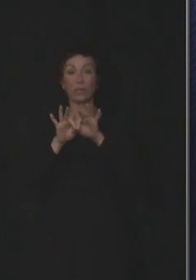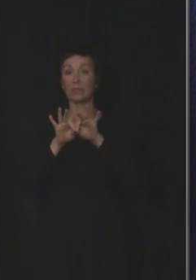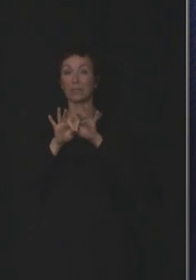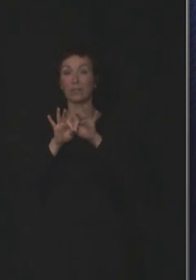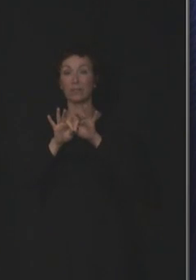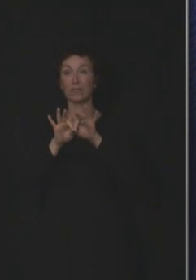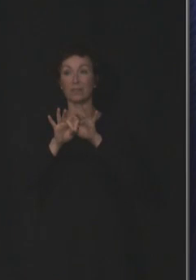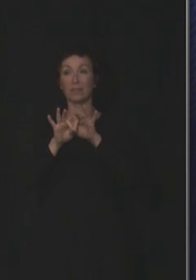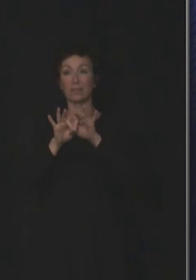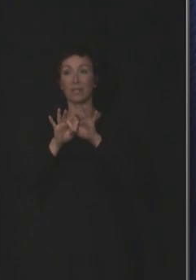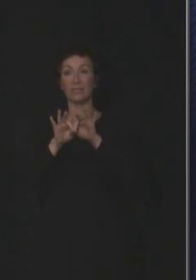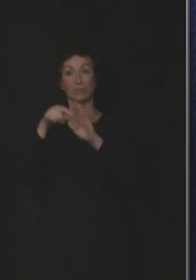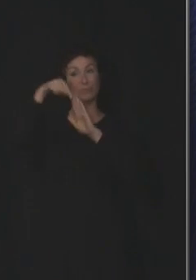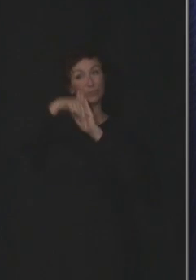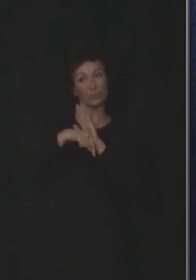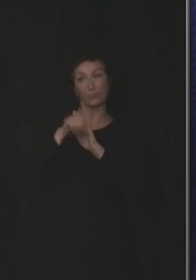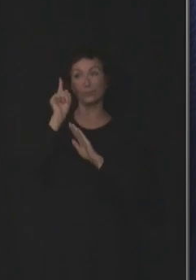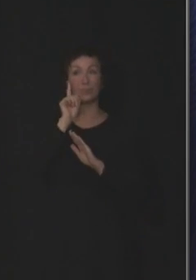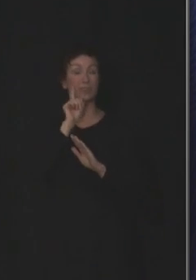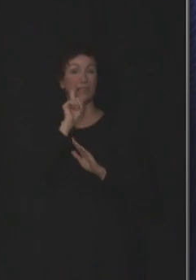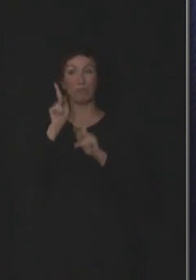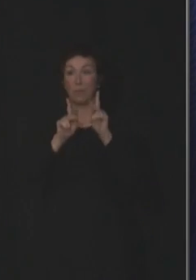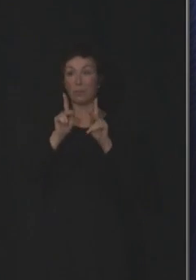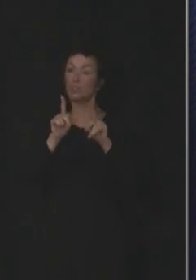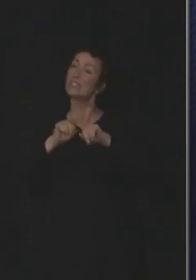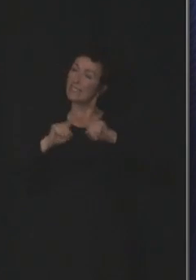that profoundly deaf people have. They're just different.